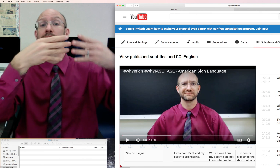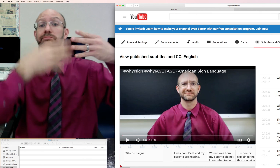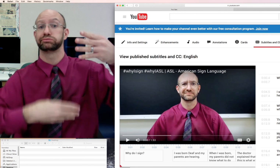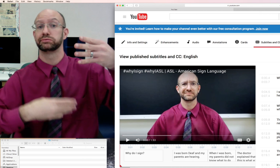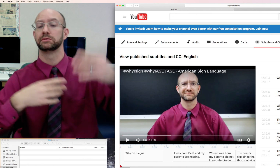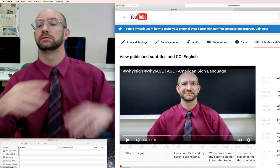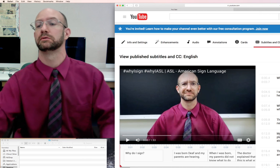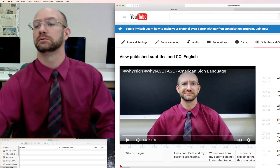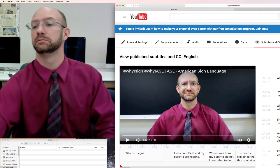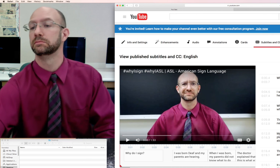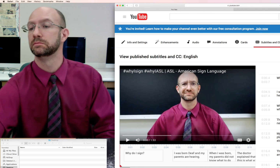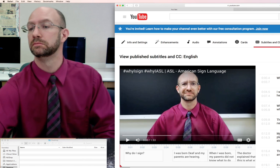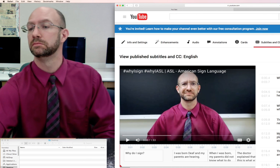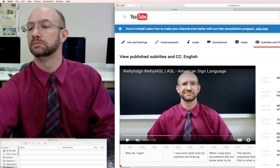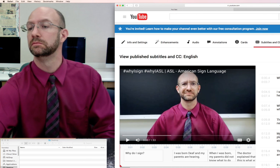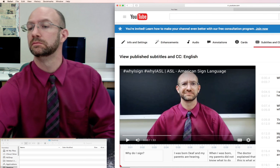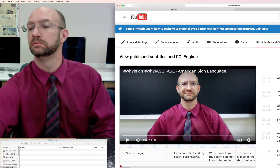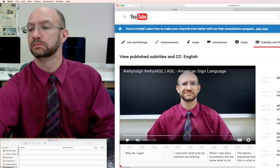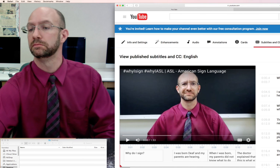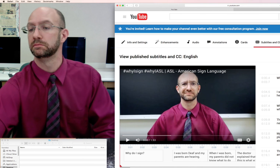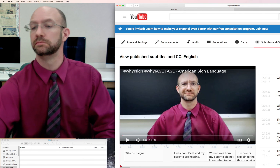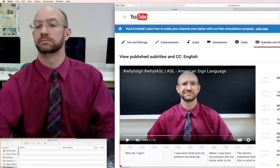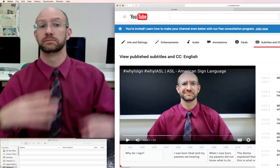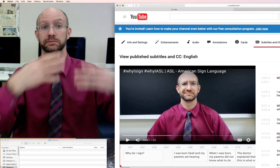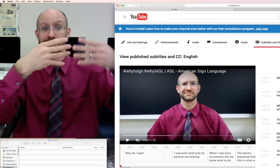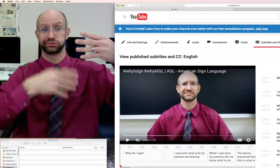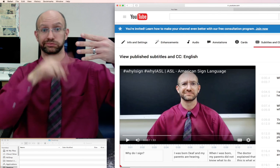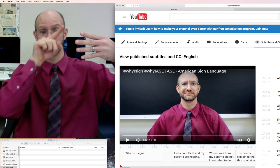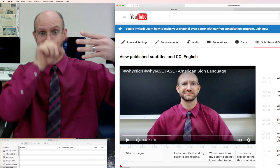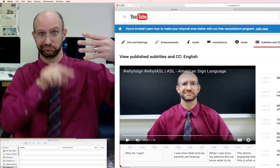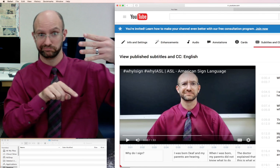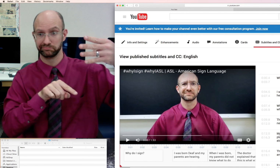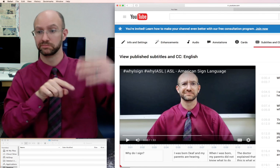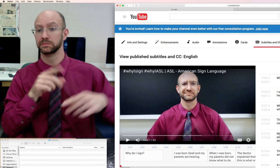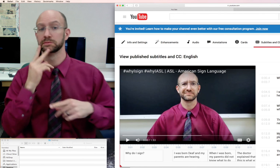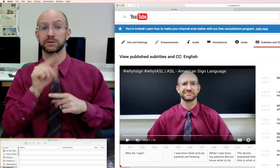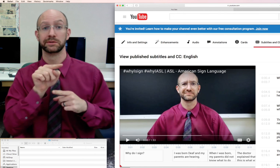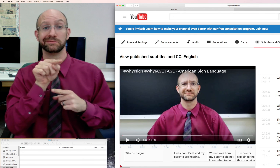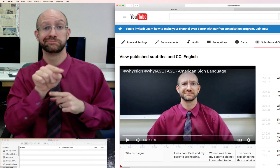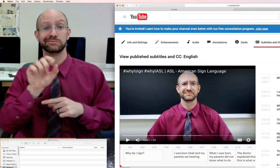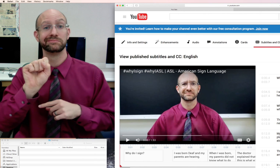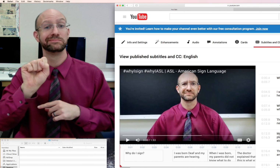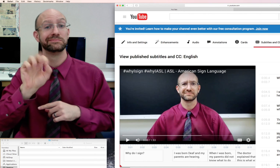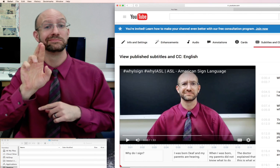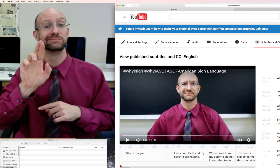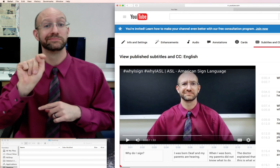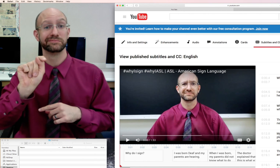Click on it to pop a menu. When you see the menu, click on ".srt".